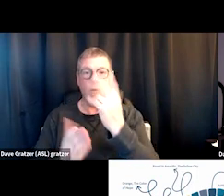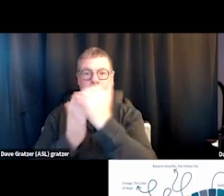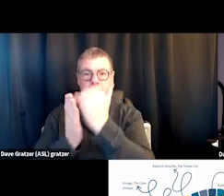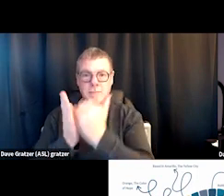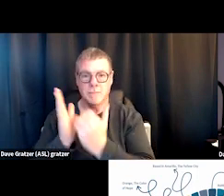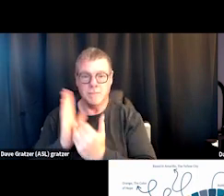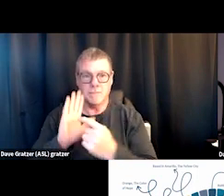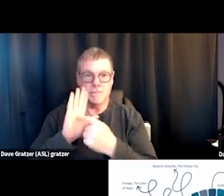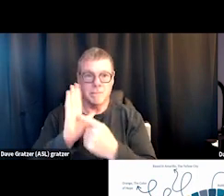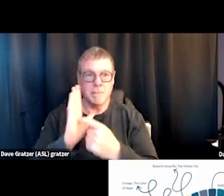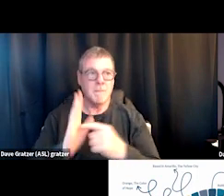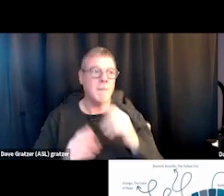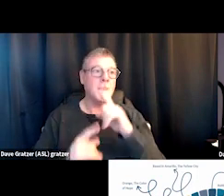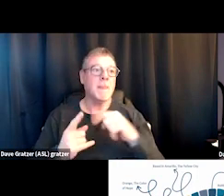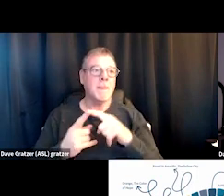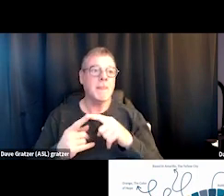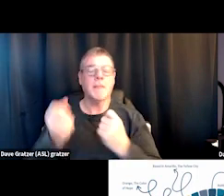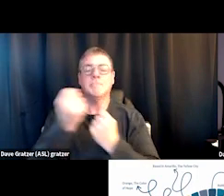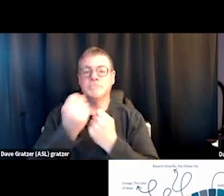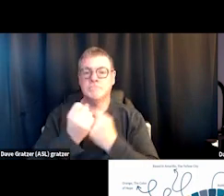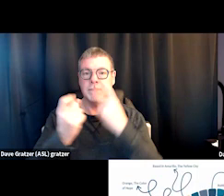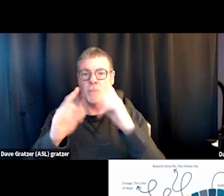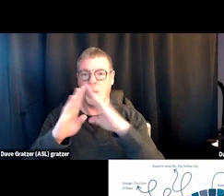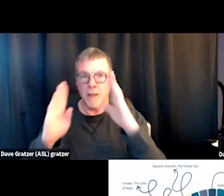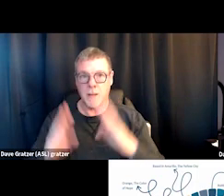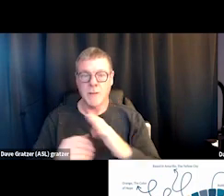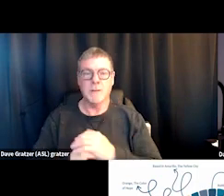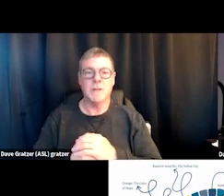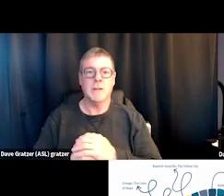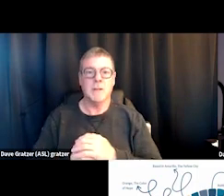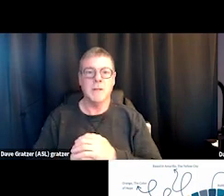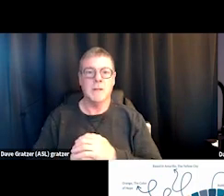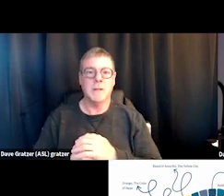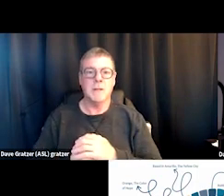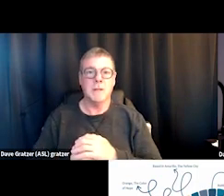And then we provide housing assistance, helping people to get to that next phase,